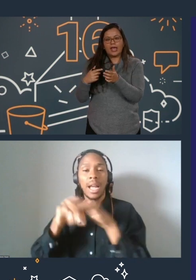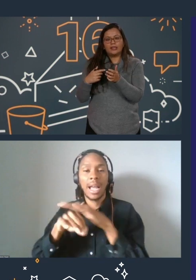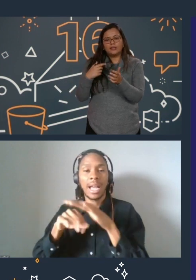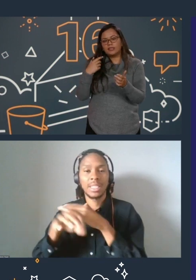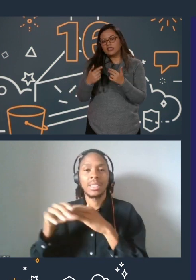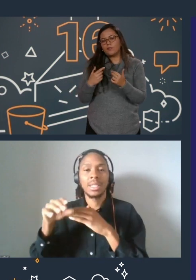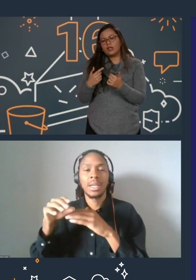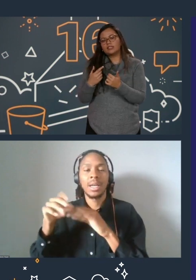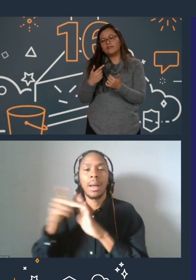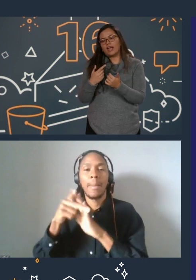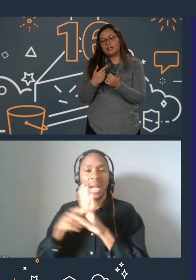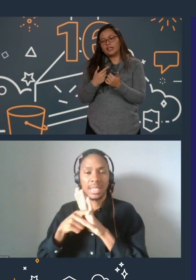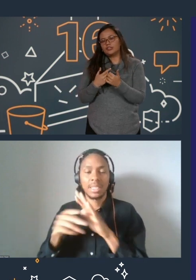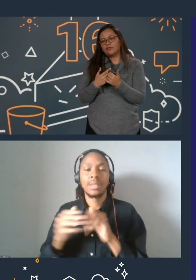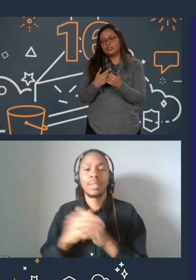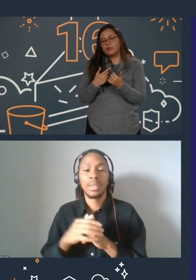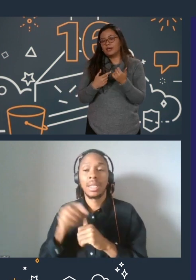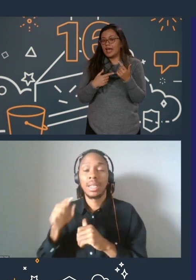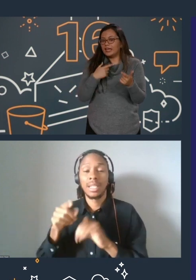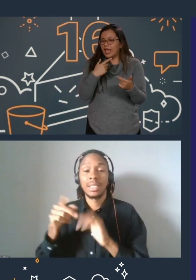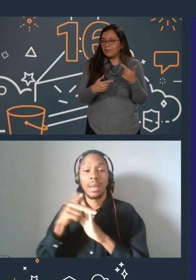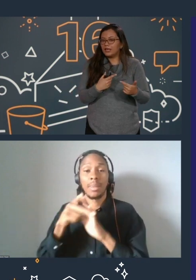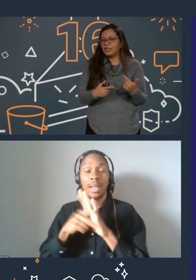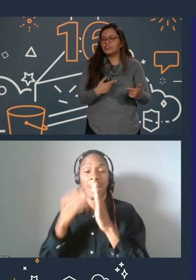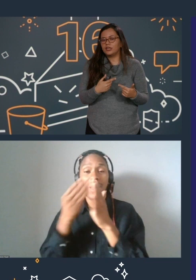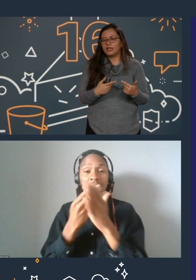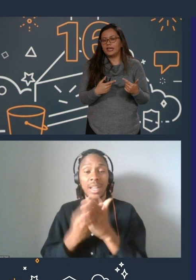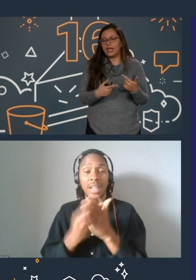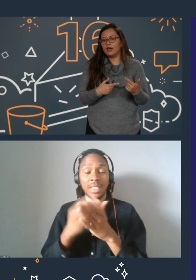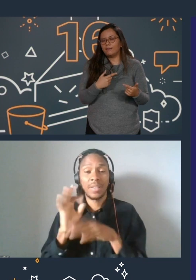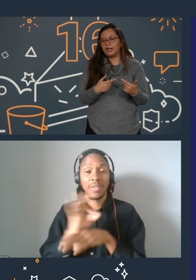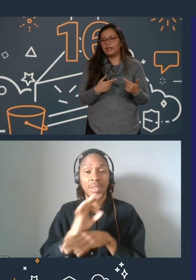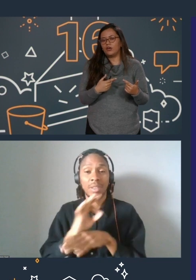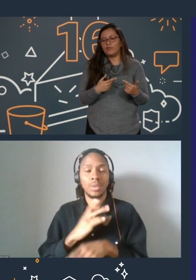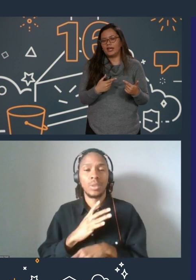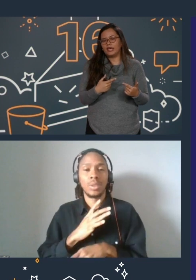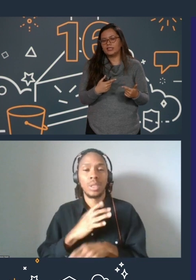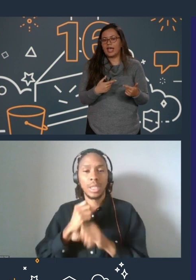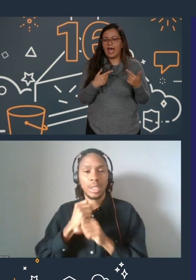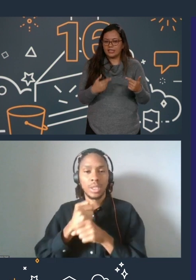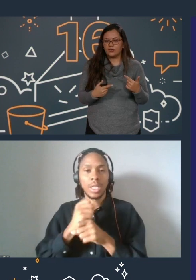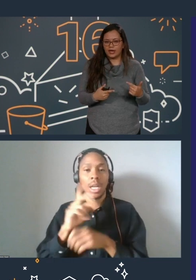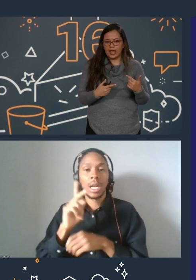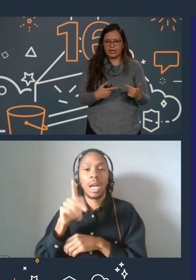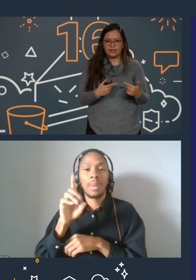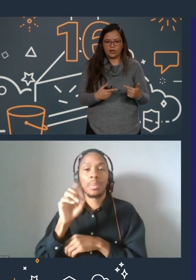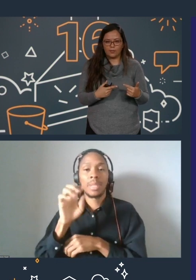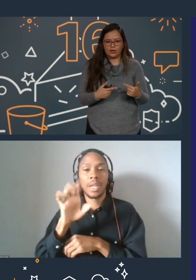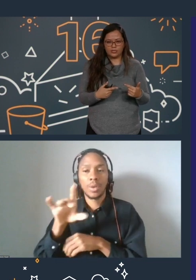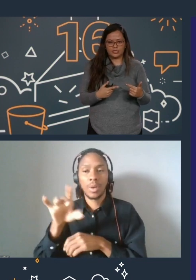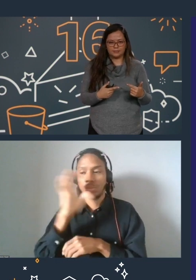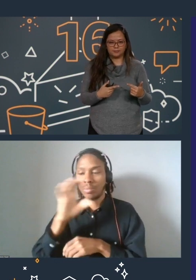and this policy validation feature will dynamically generate and update your findings as you edit your policy.